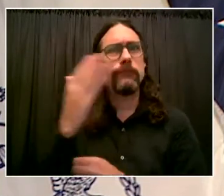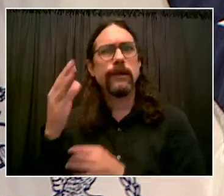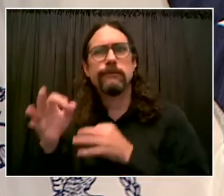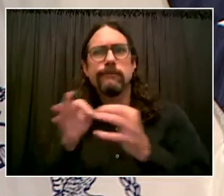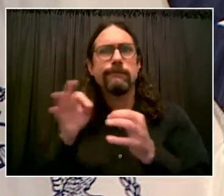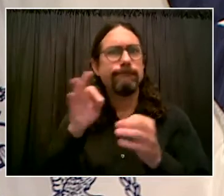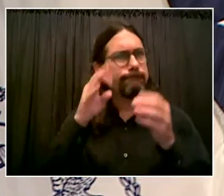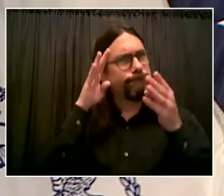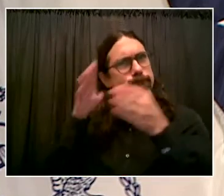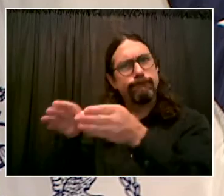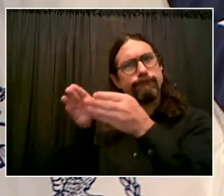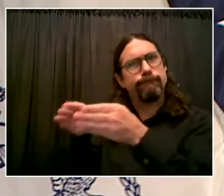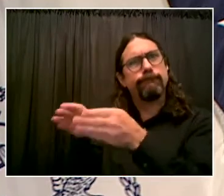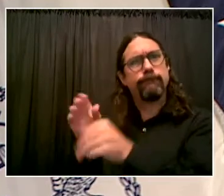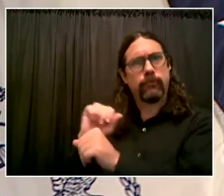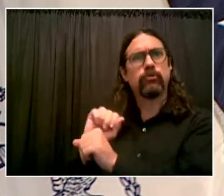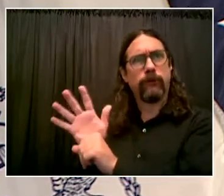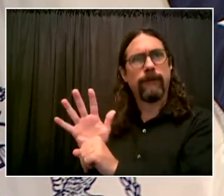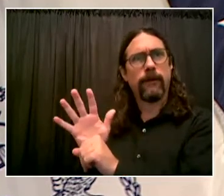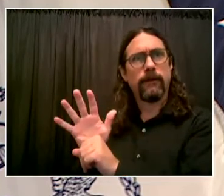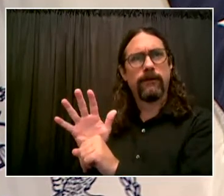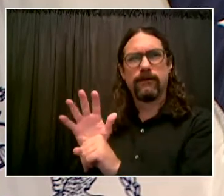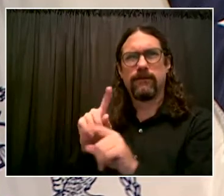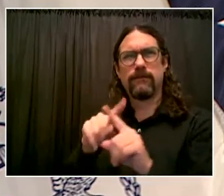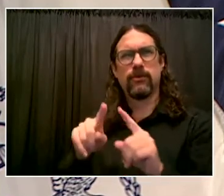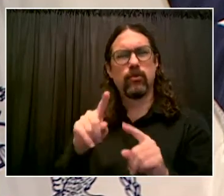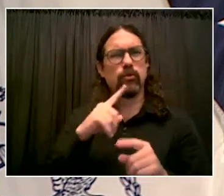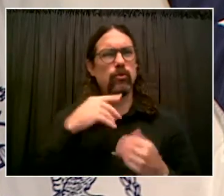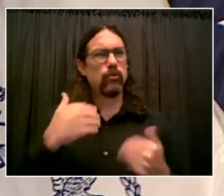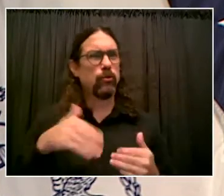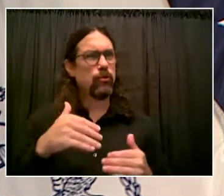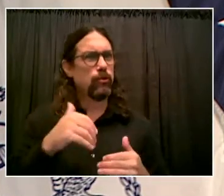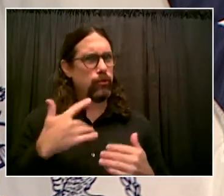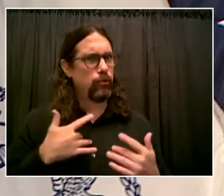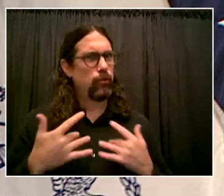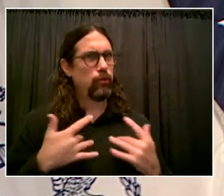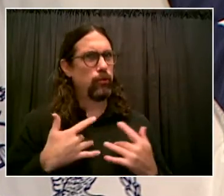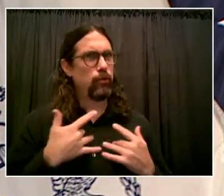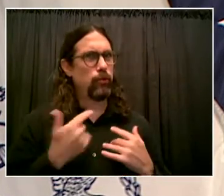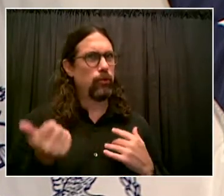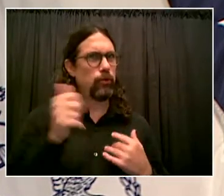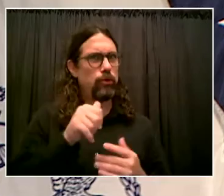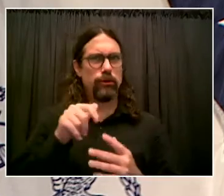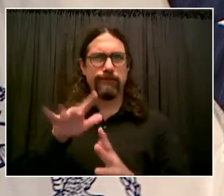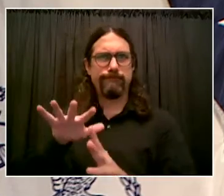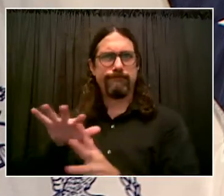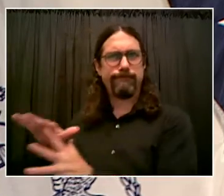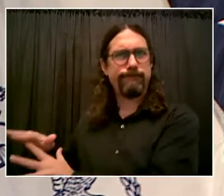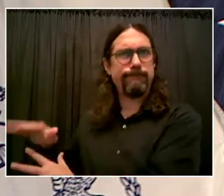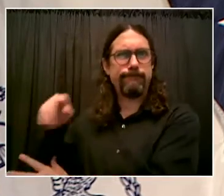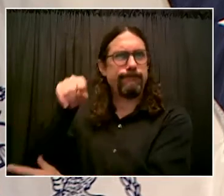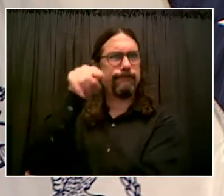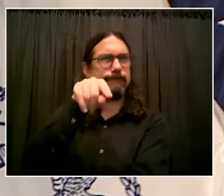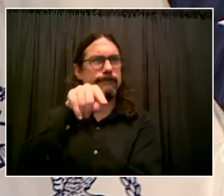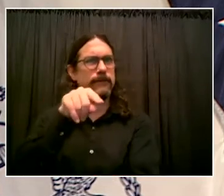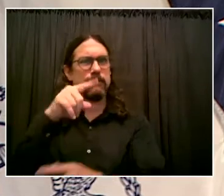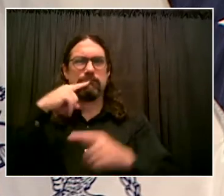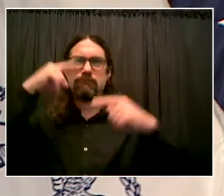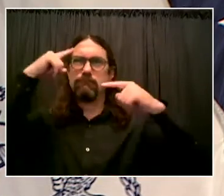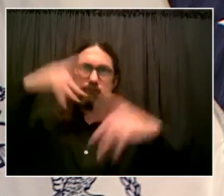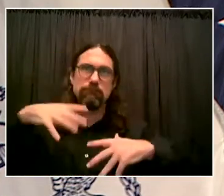AGAINST CODED.